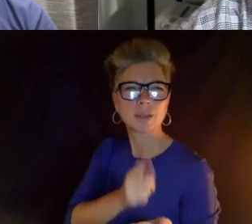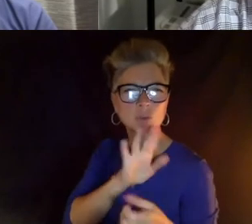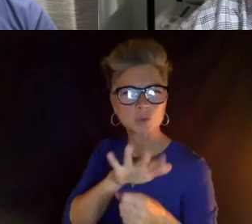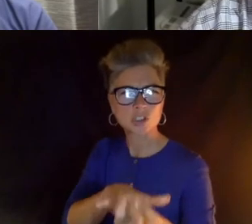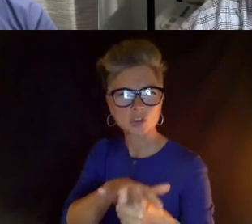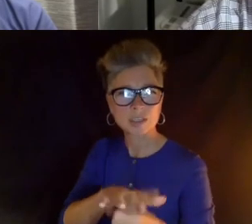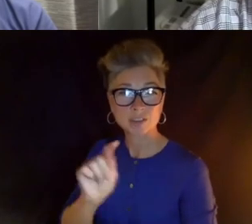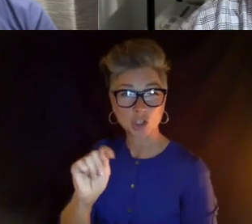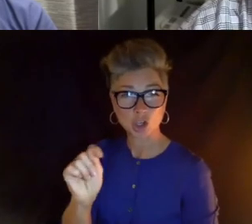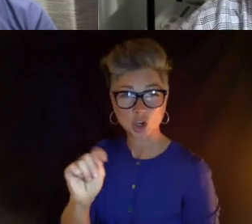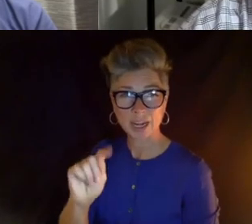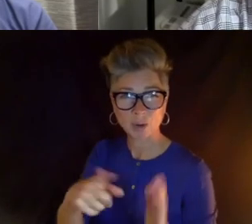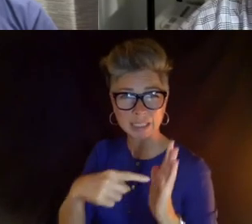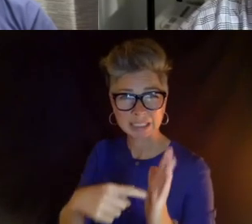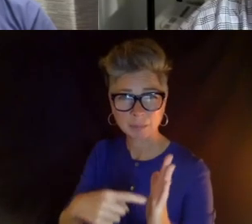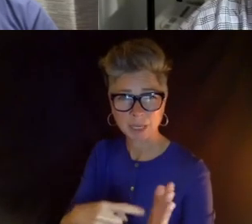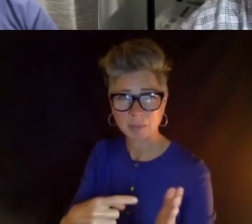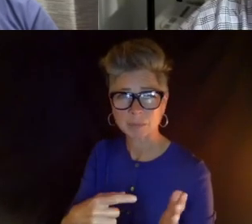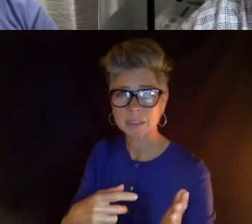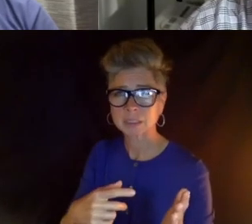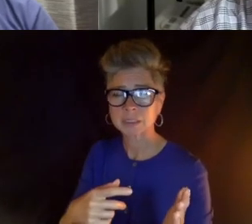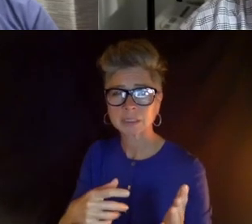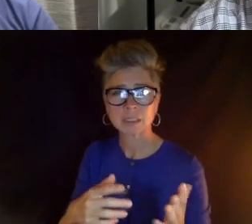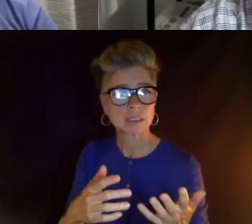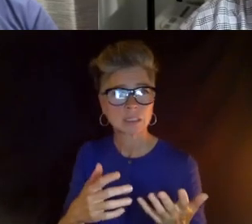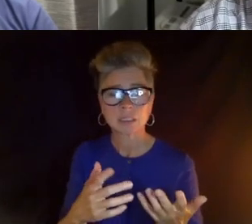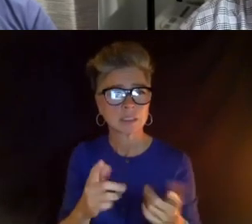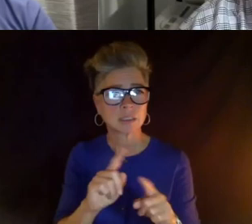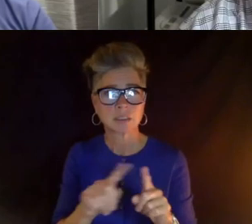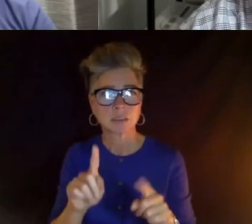I'm not finding anymore it under my research. That's a good question.